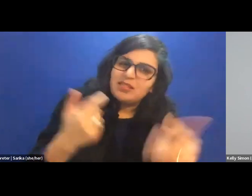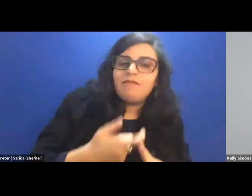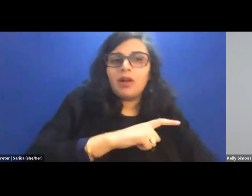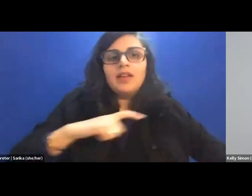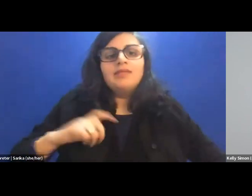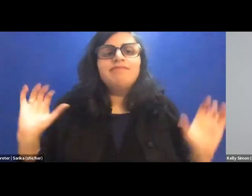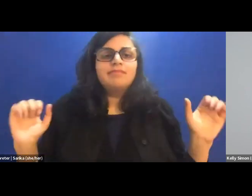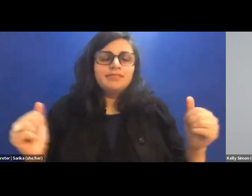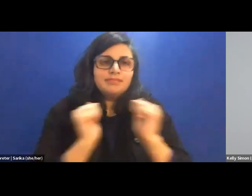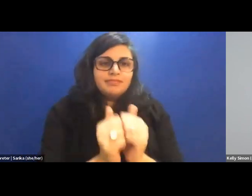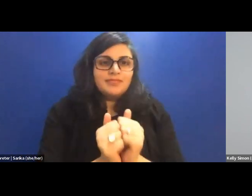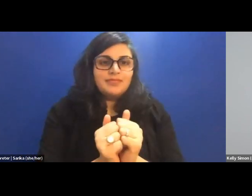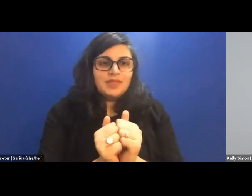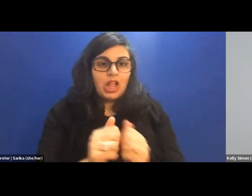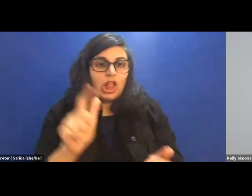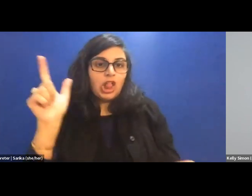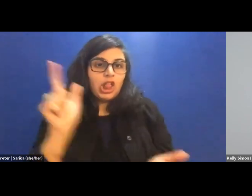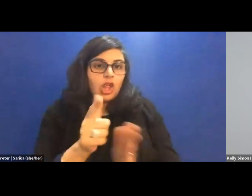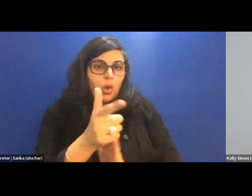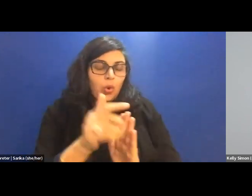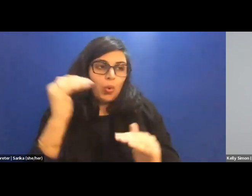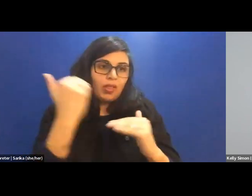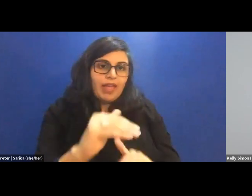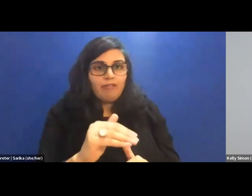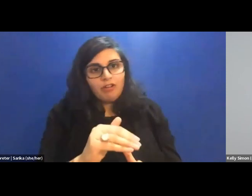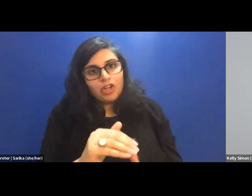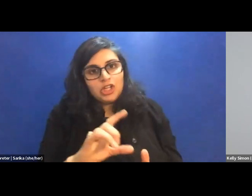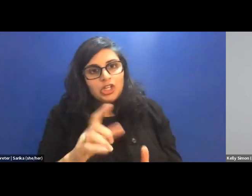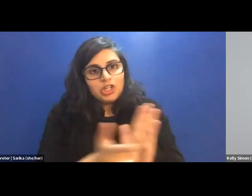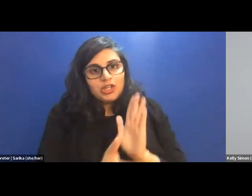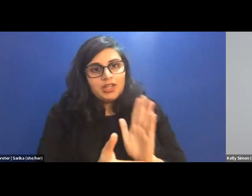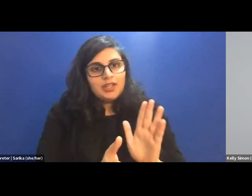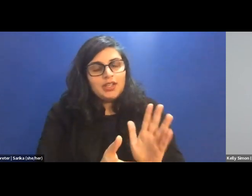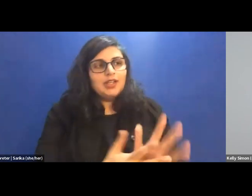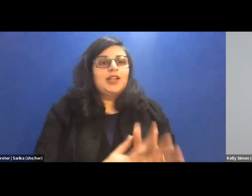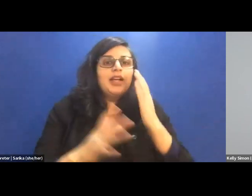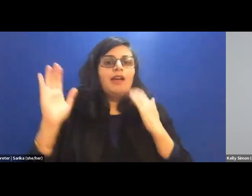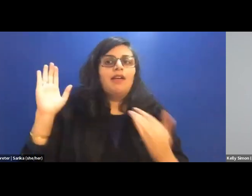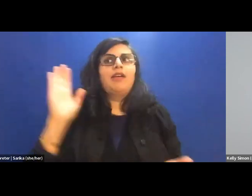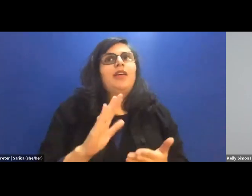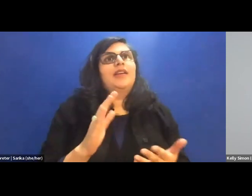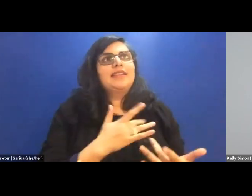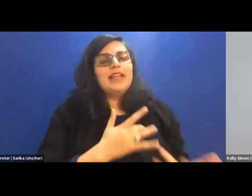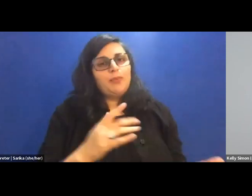us here and many in Oregon demanded more from the legislature. Together, we changed